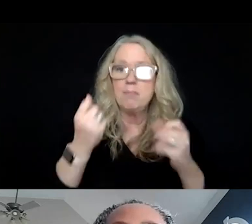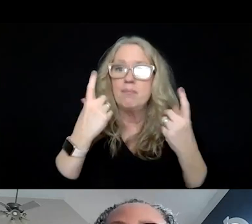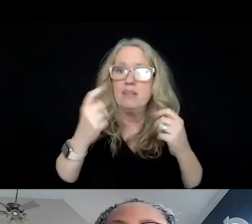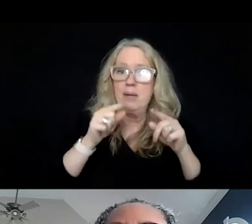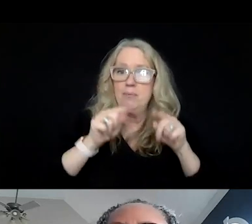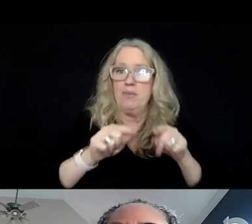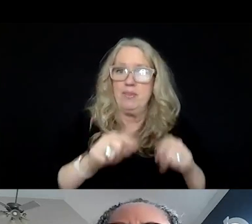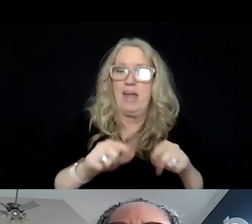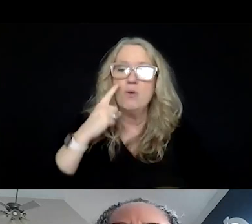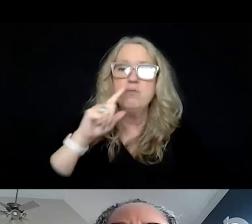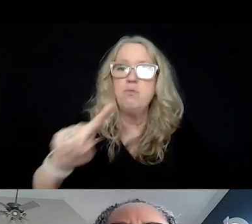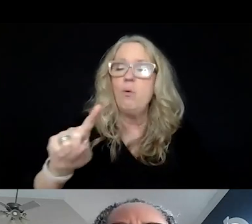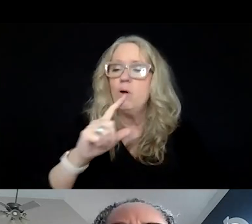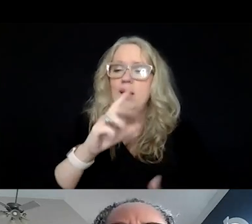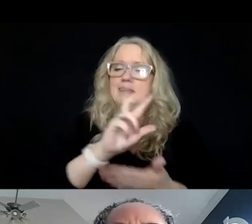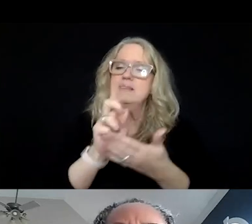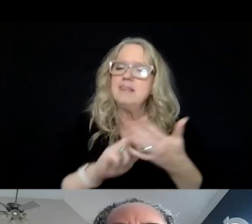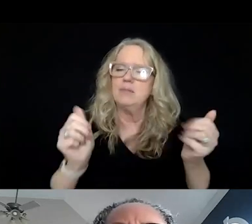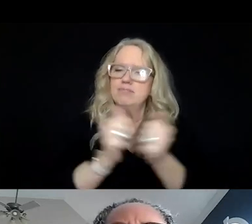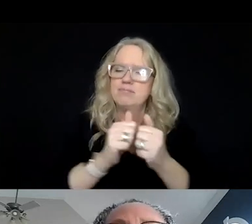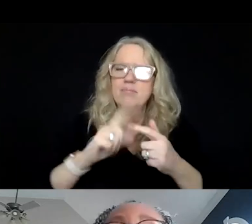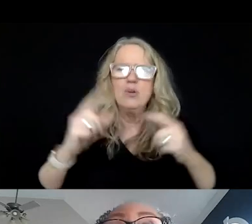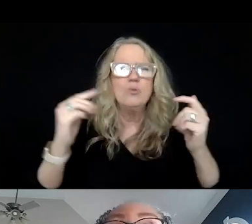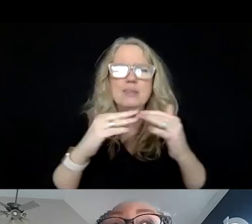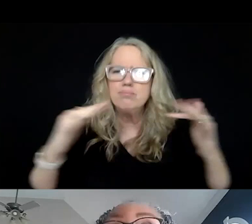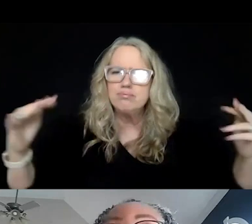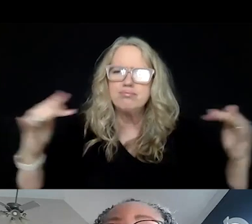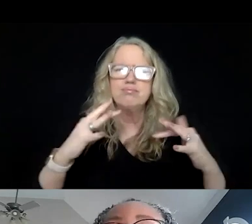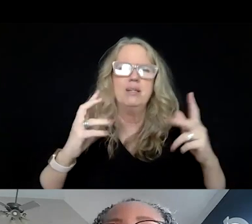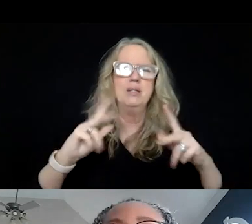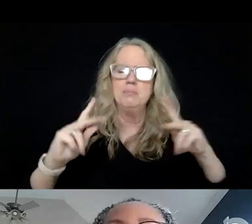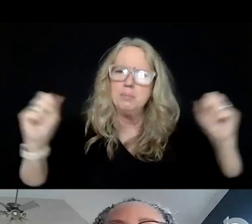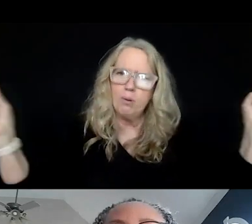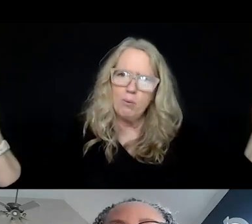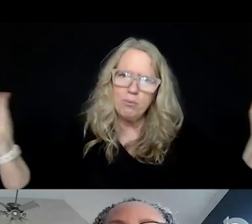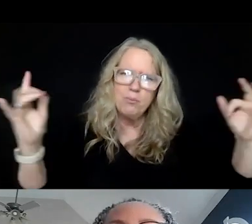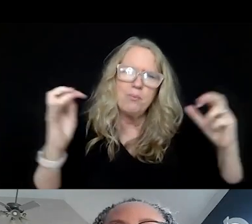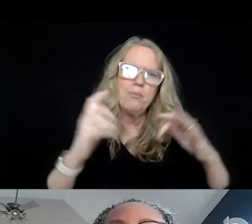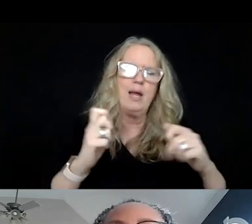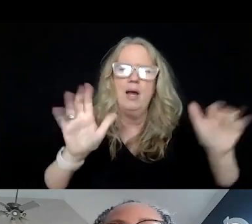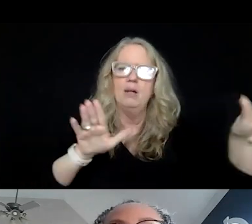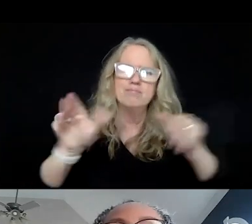BRING TOGETHER A CROSS SECTION OF -- WE ARE CALLING EVERYONE A SUBJECT MATTER EXPERT.